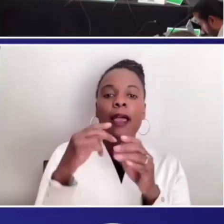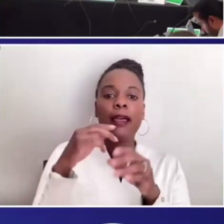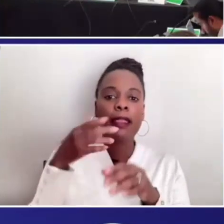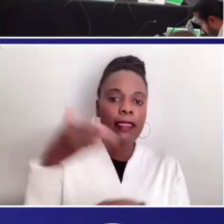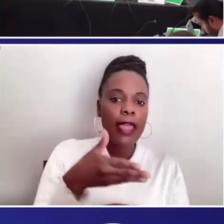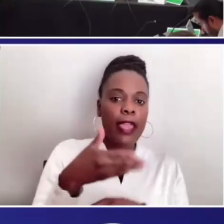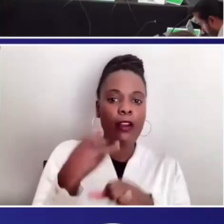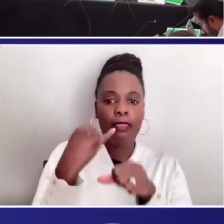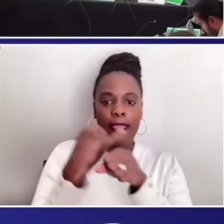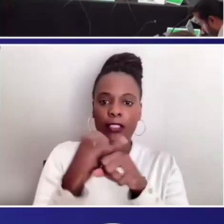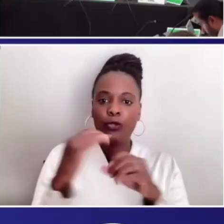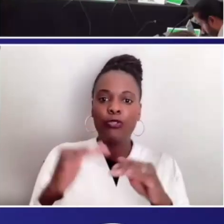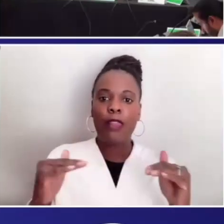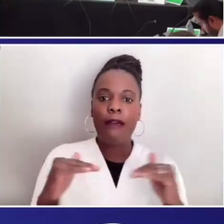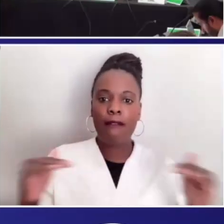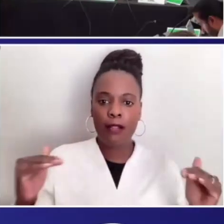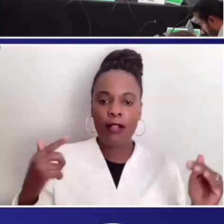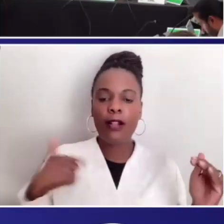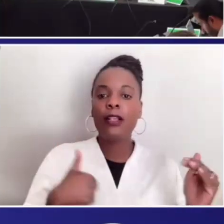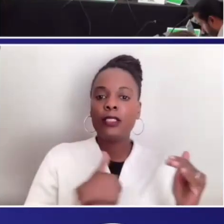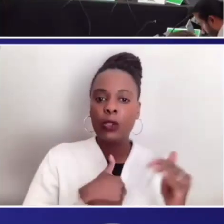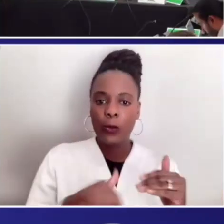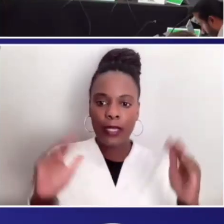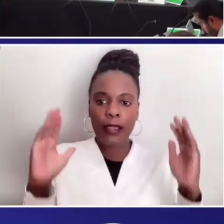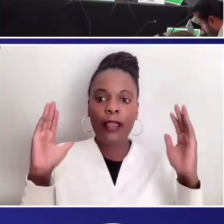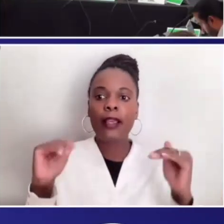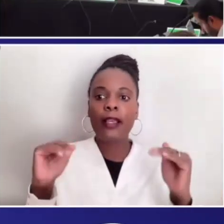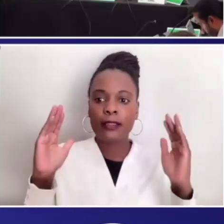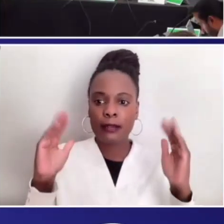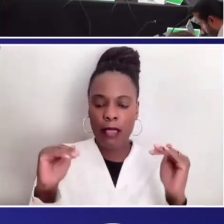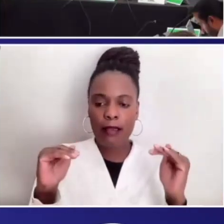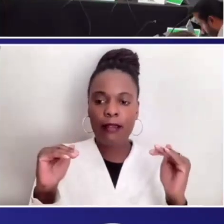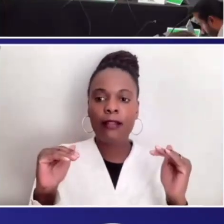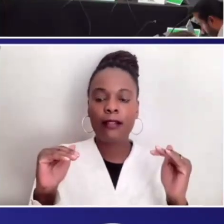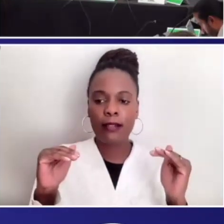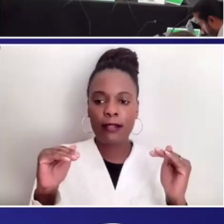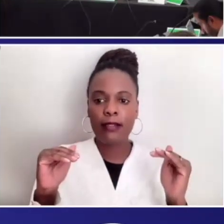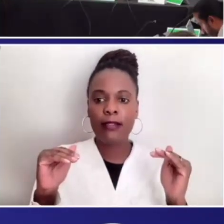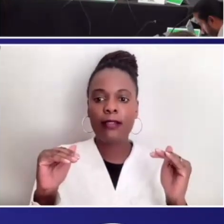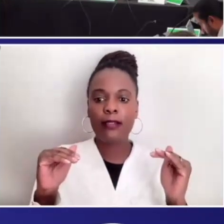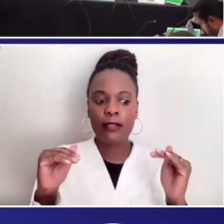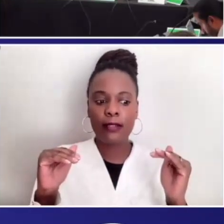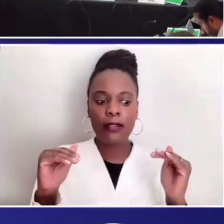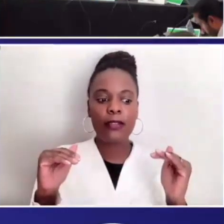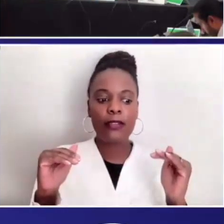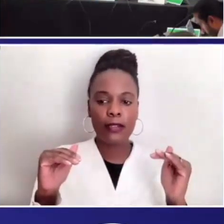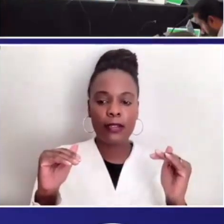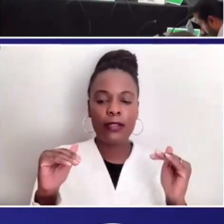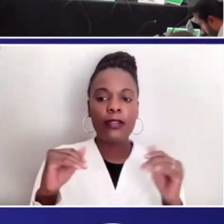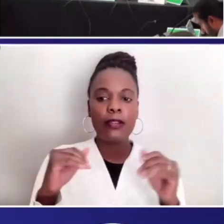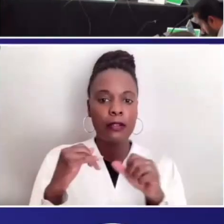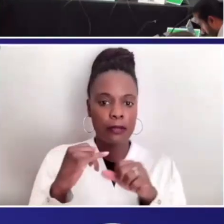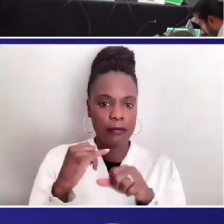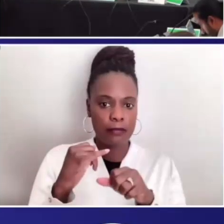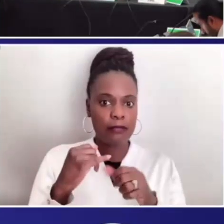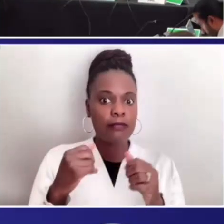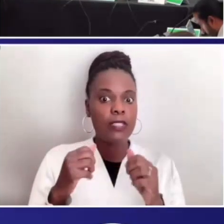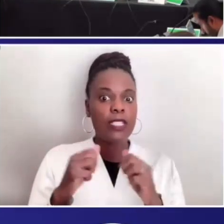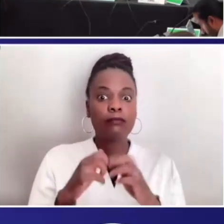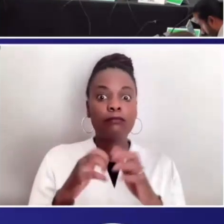So we would expect that that would be in existence at that institution.